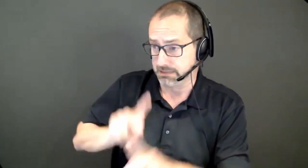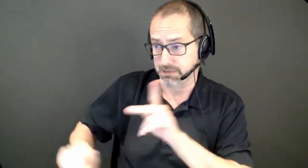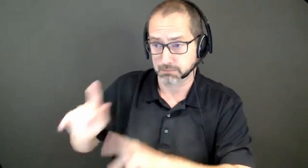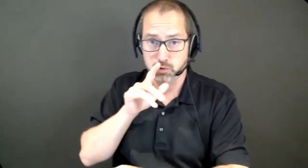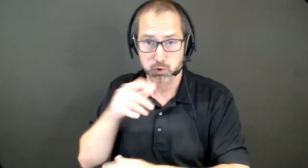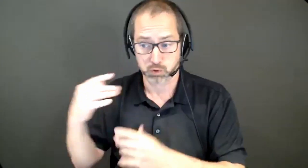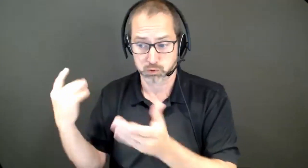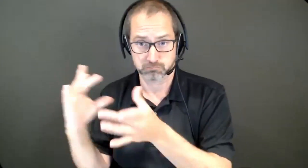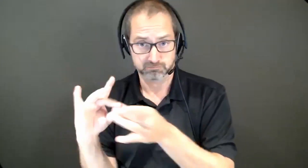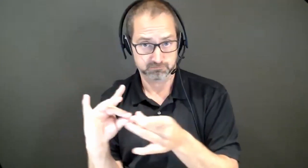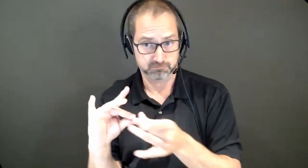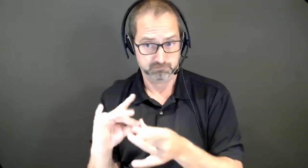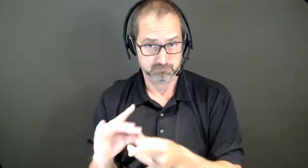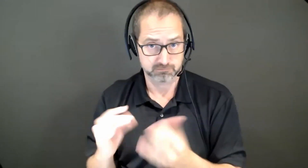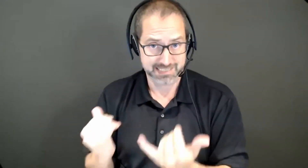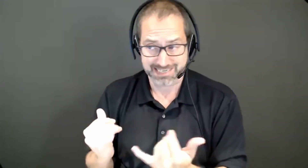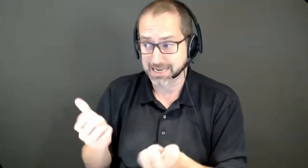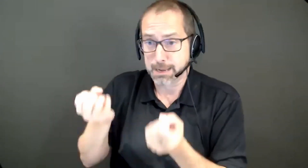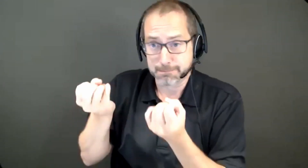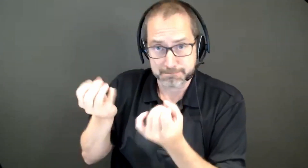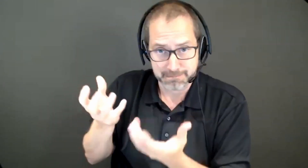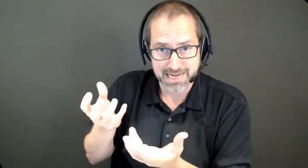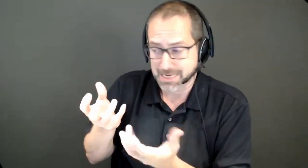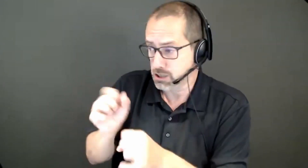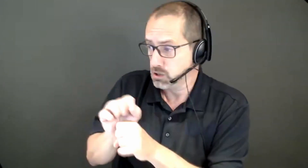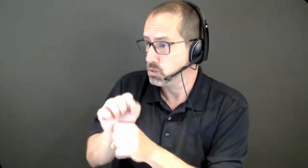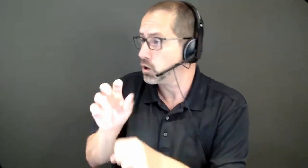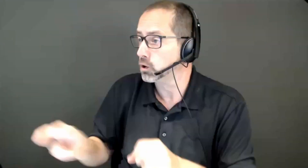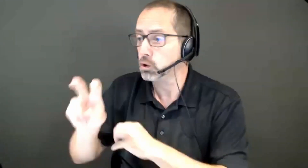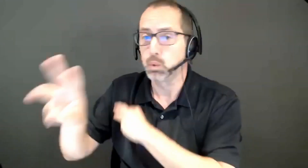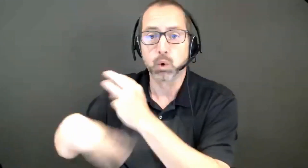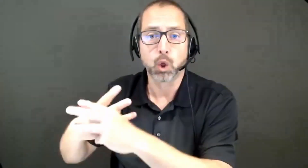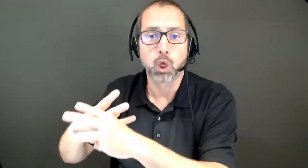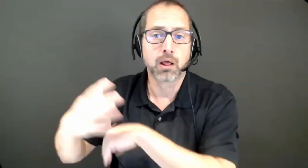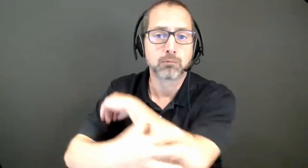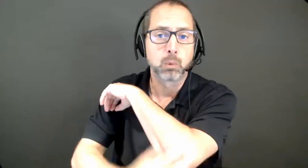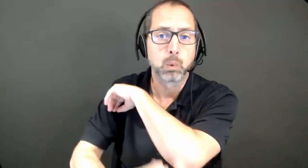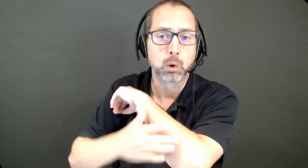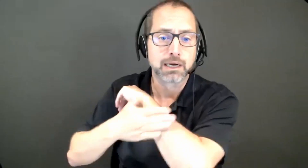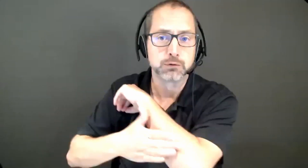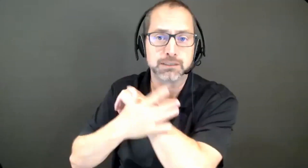many of whom work in impoverished countries, all contend with colonial and imperialist histories.